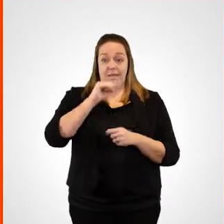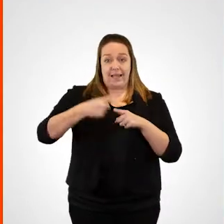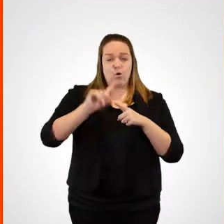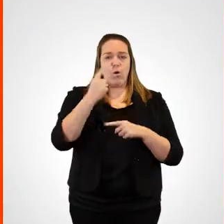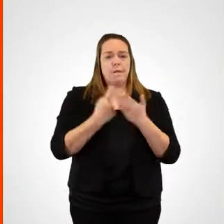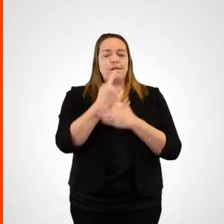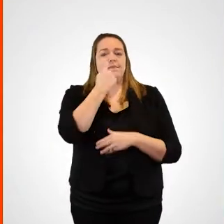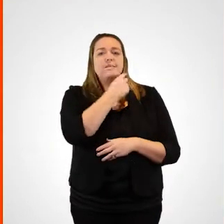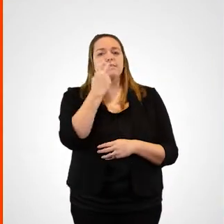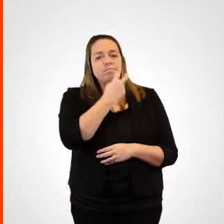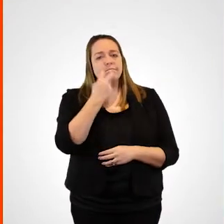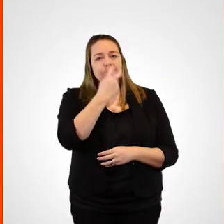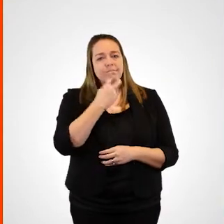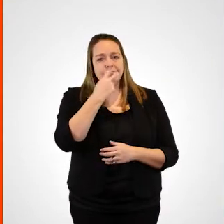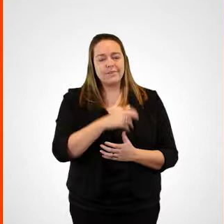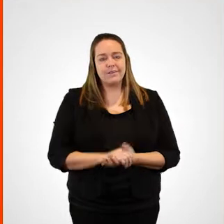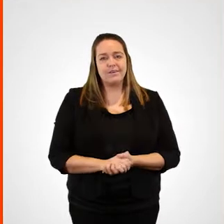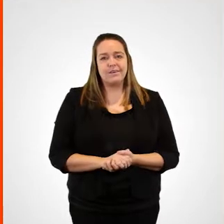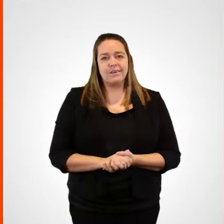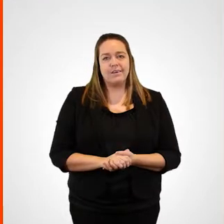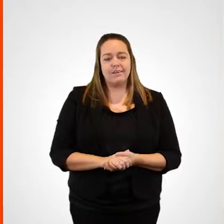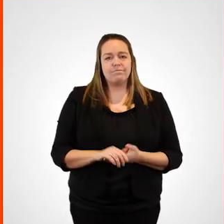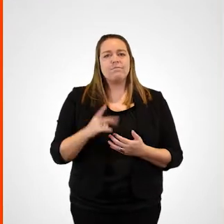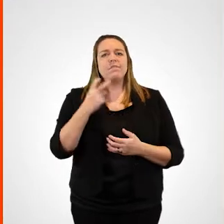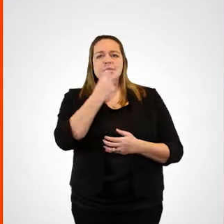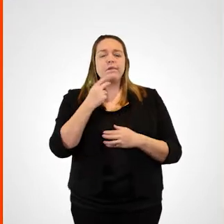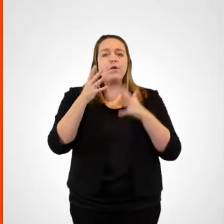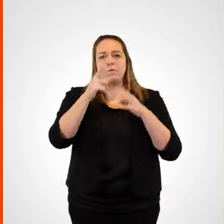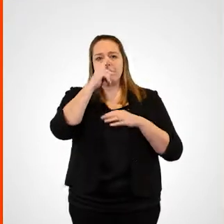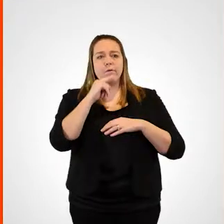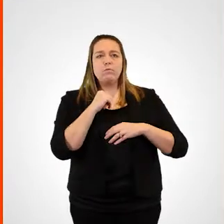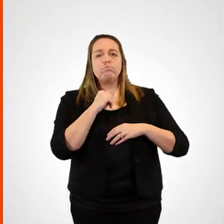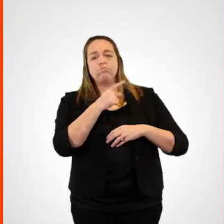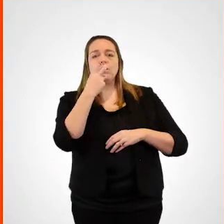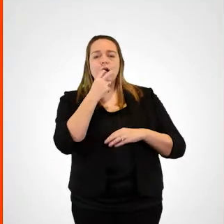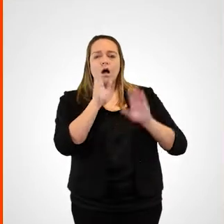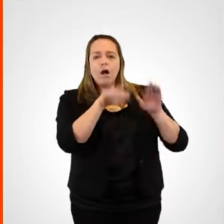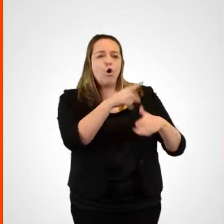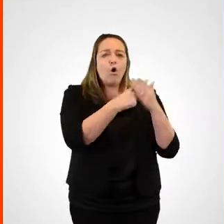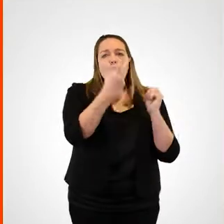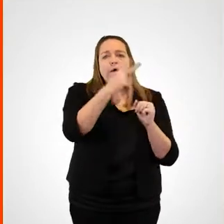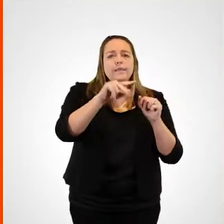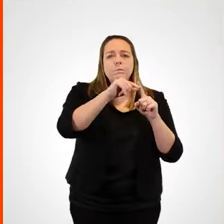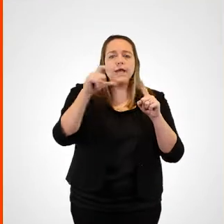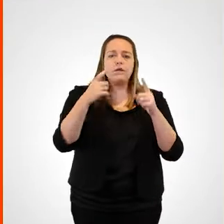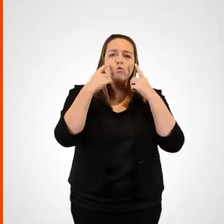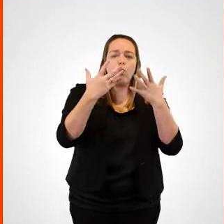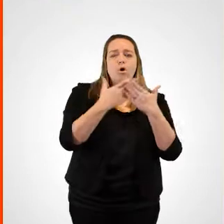And speechreading can get quite a knock and people will say, "Well, it only represents 20% and you can only read so much",